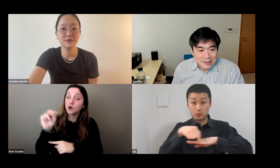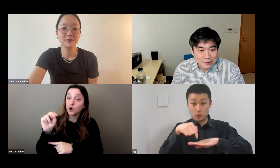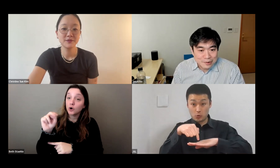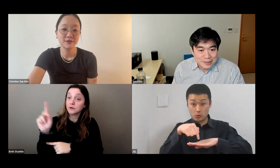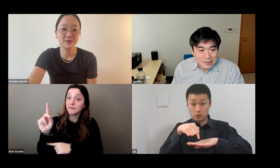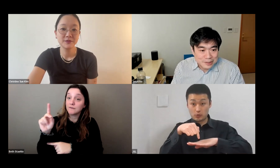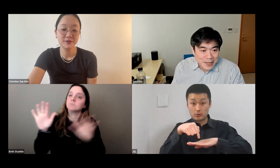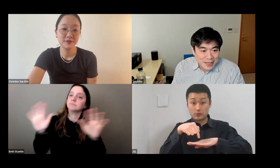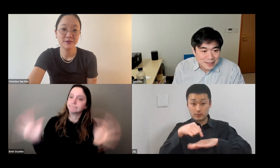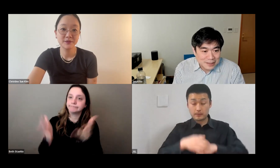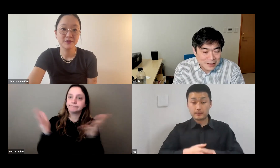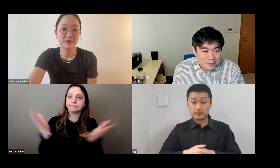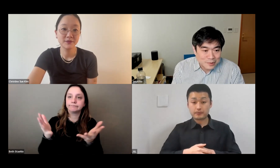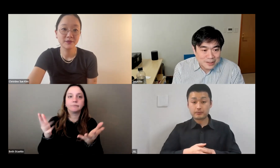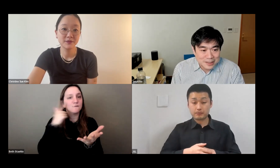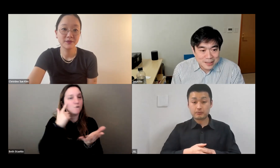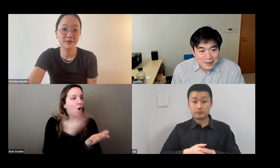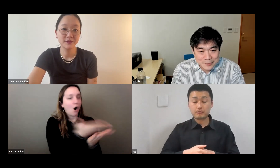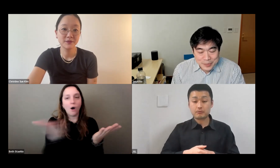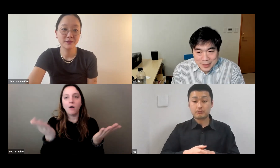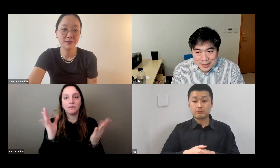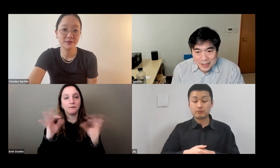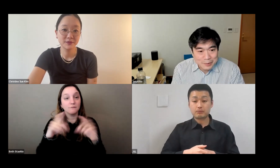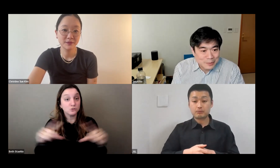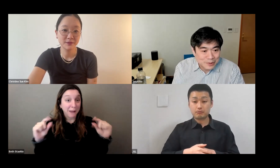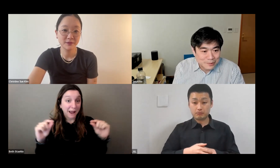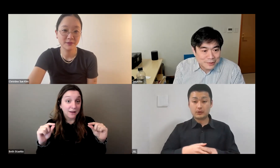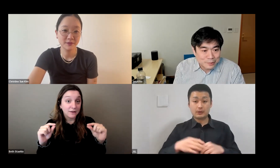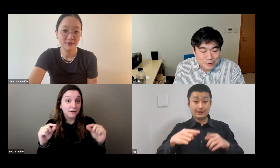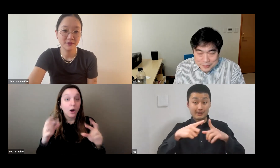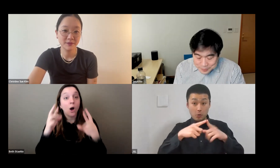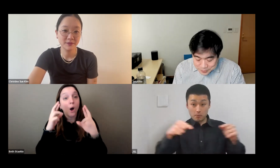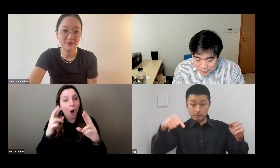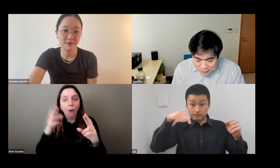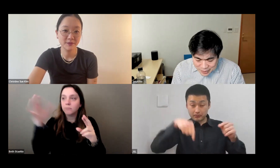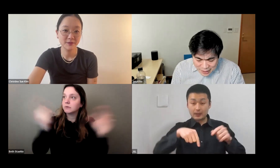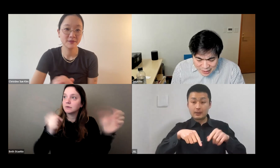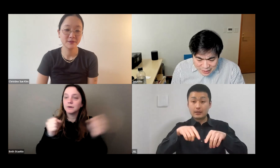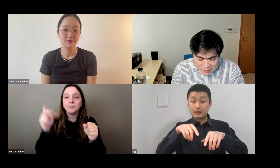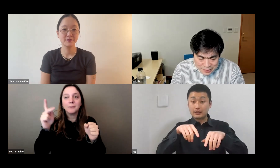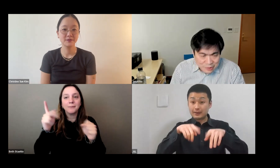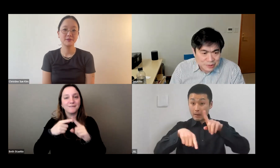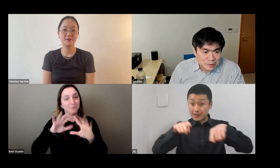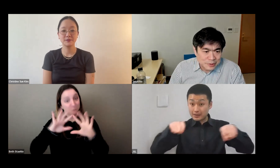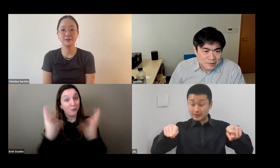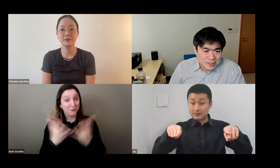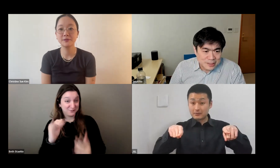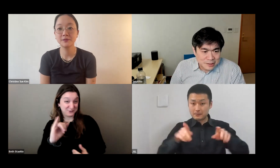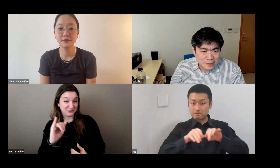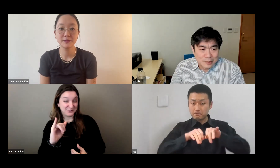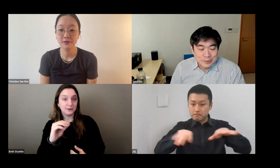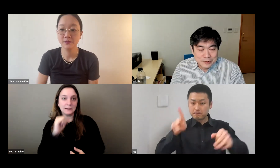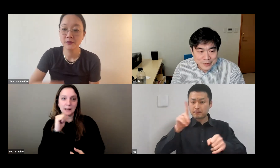across Japan and connect with common people around the world and tried to contribute to the global movement.